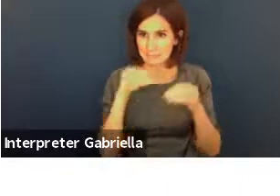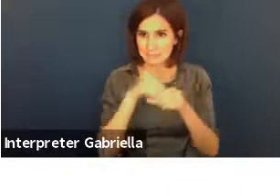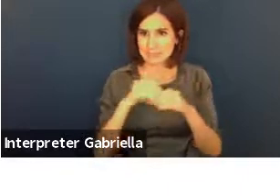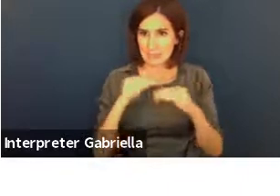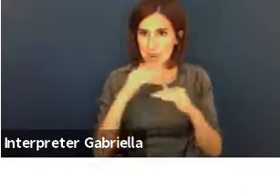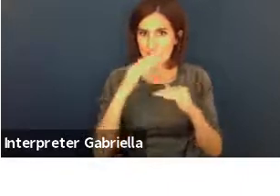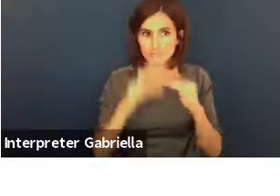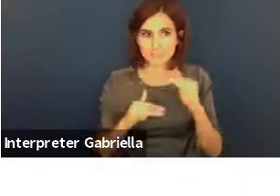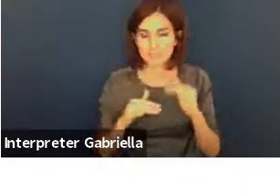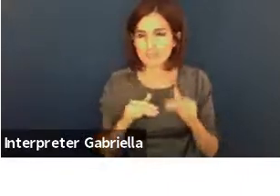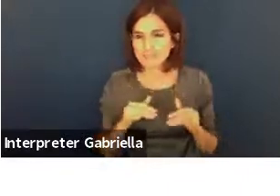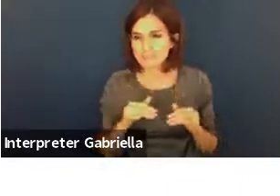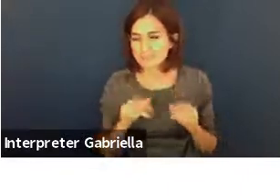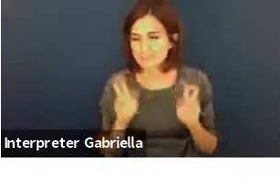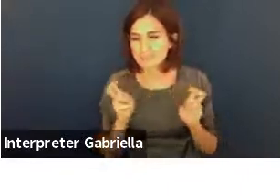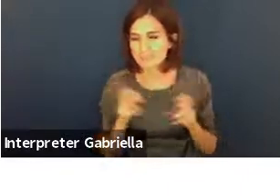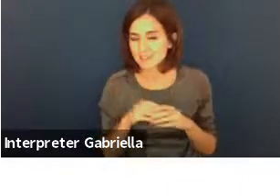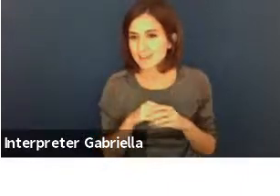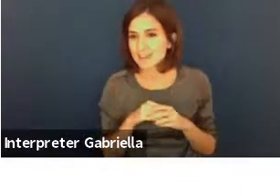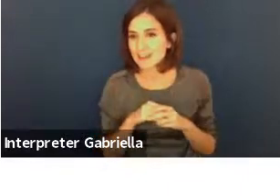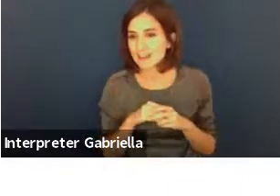Linda Kobashigawa: show you where Linda Kobashigawa: Things are